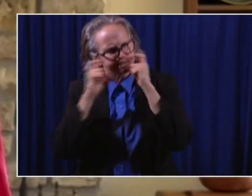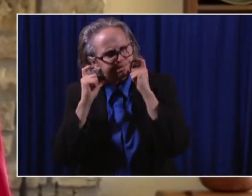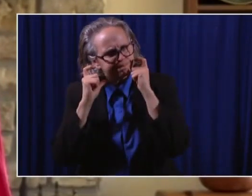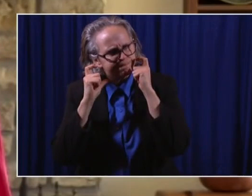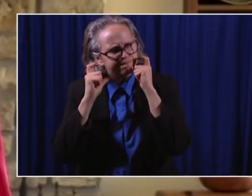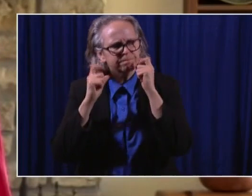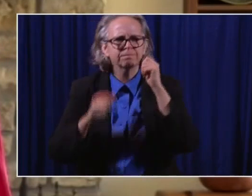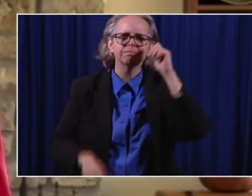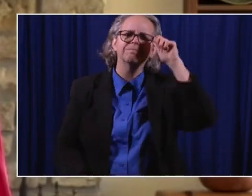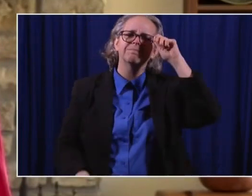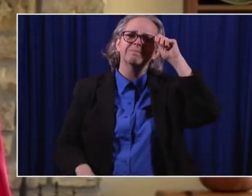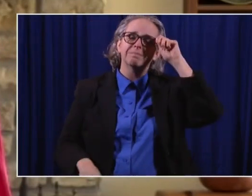WE ENCOURAGE PEOPLE TO CONTINUE THAT.